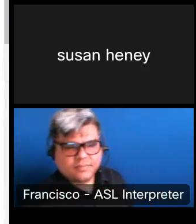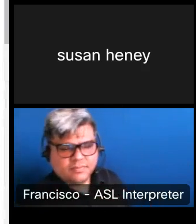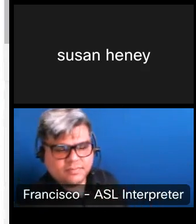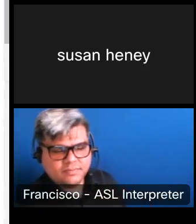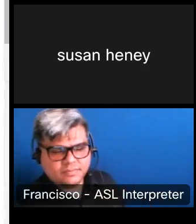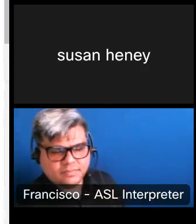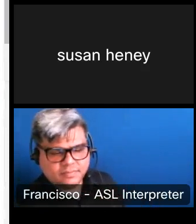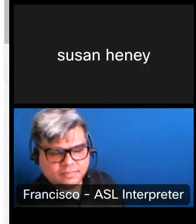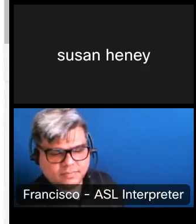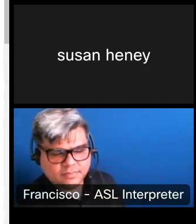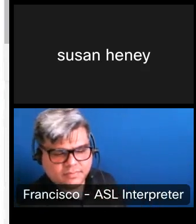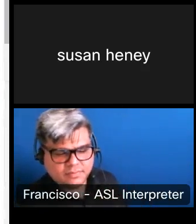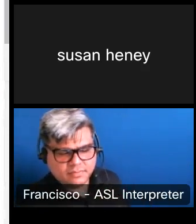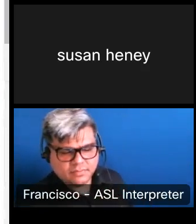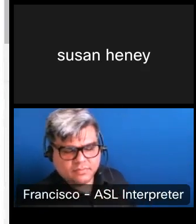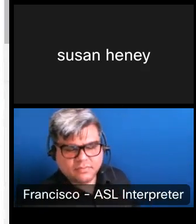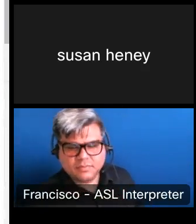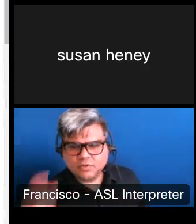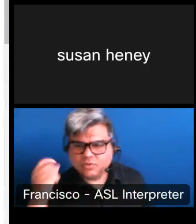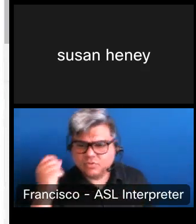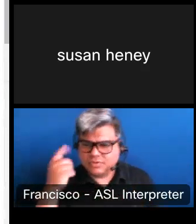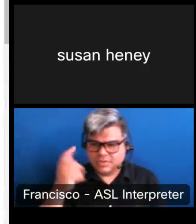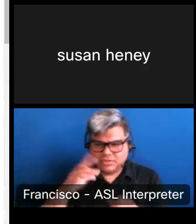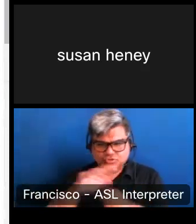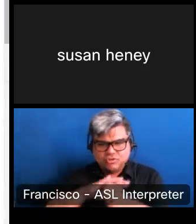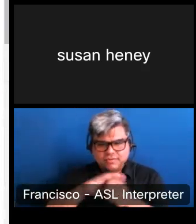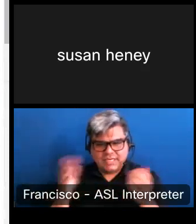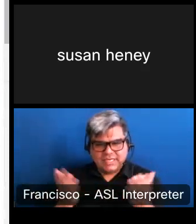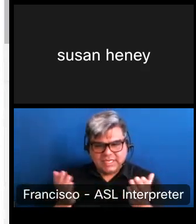the default geography is the United States, which you can see right here. Now this search